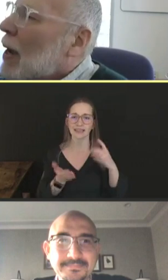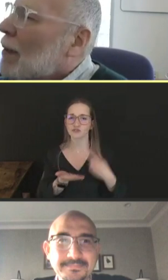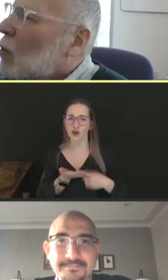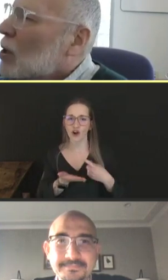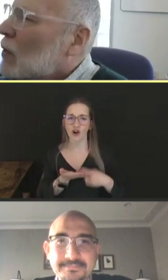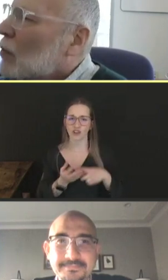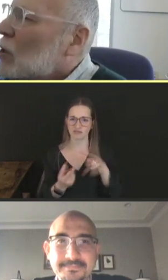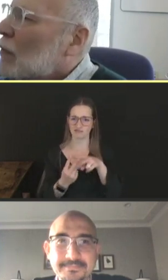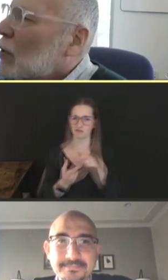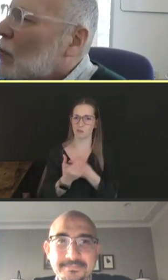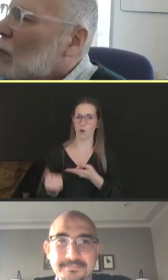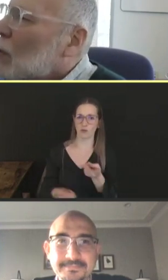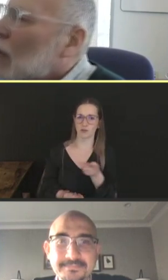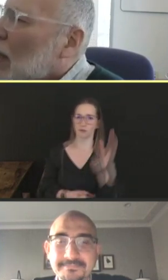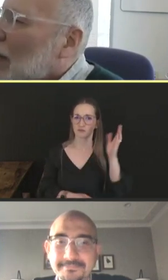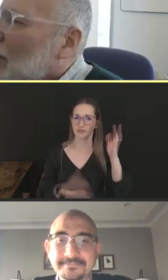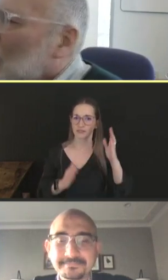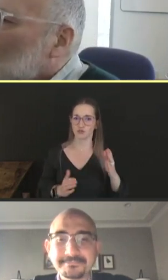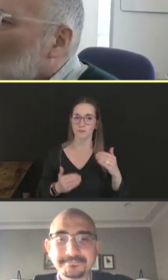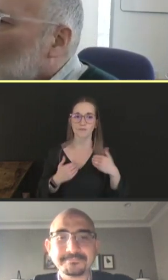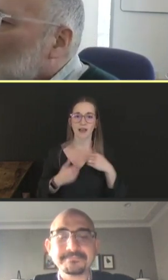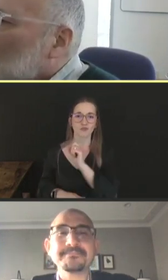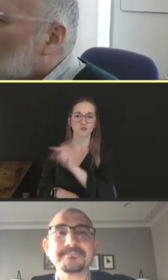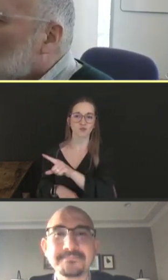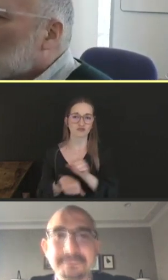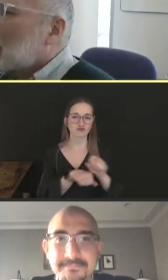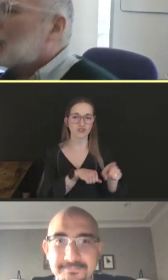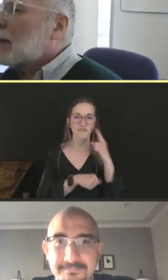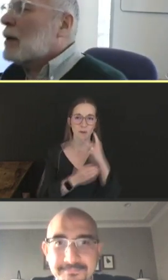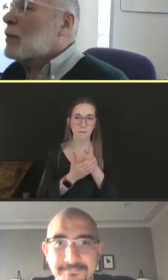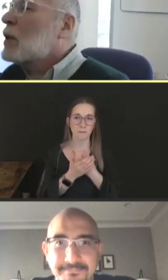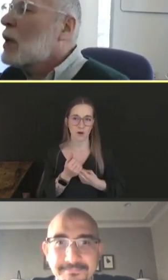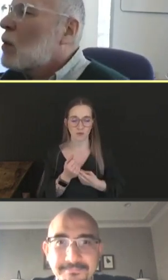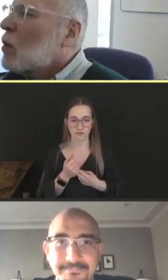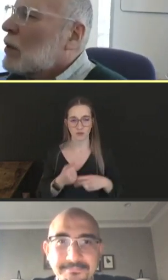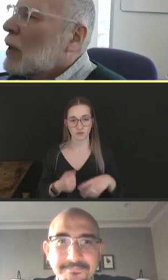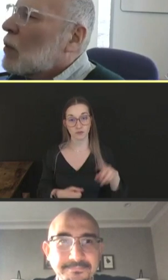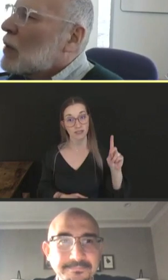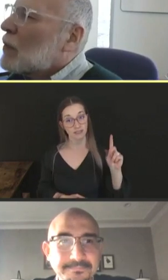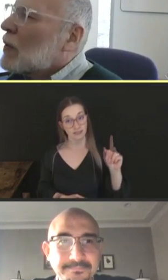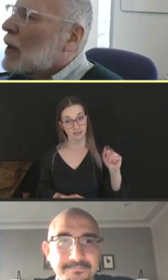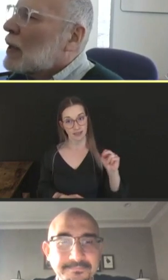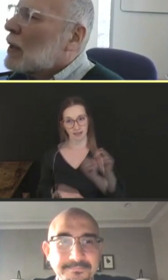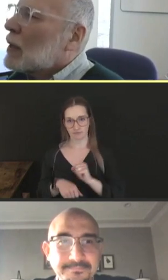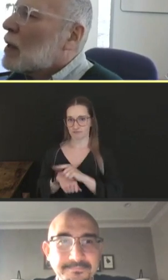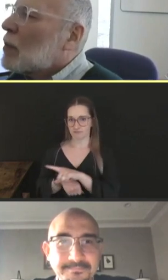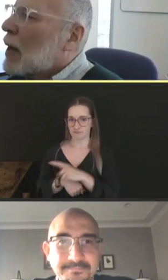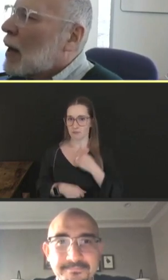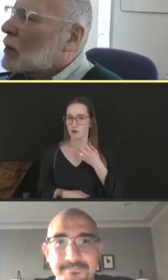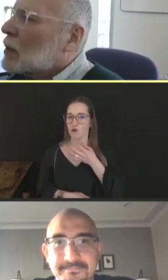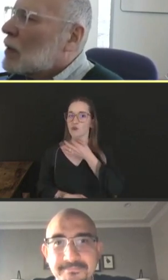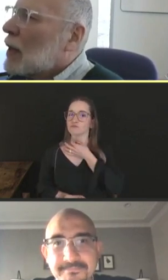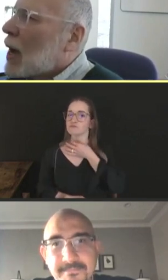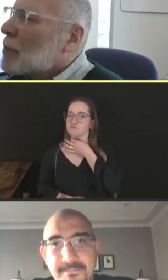I have a question for each of you. For Dan, I am wondering what you think about the